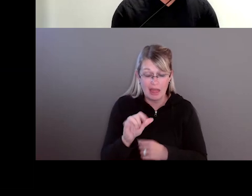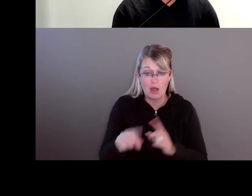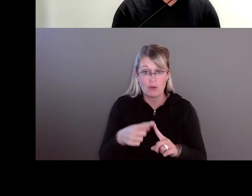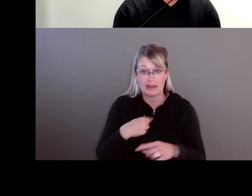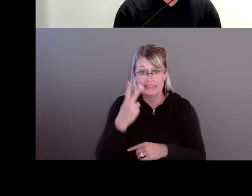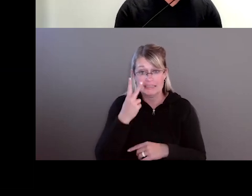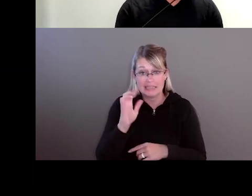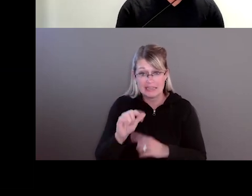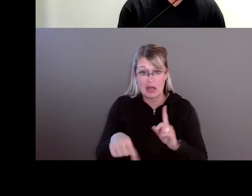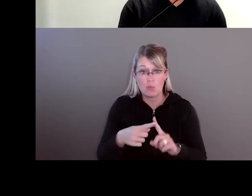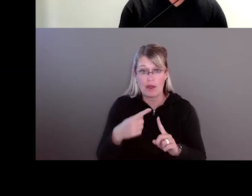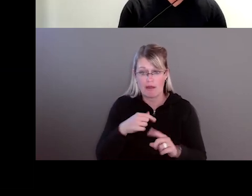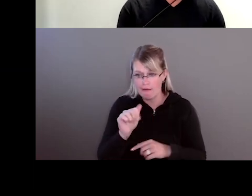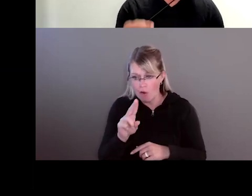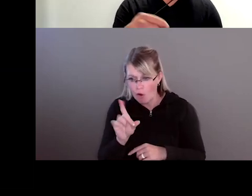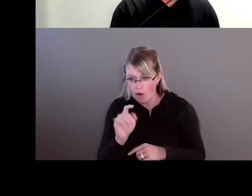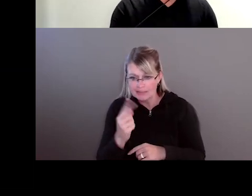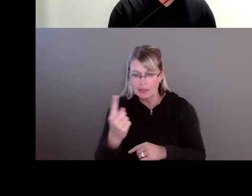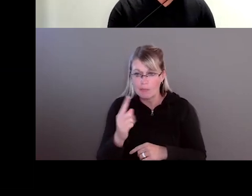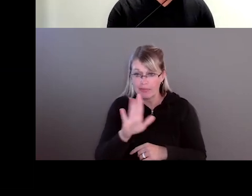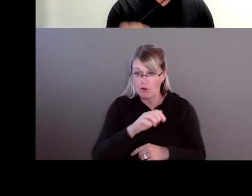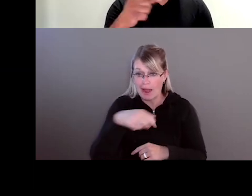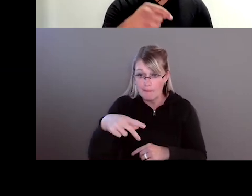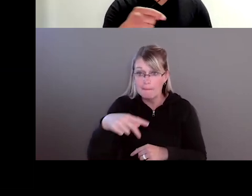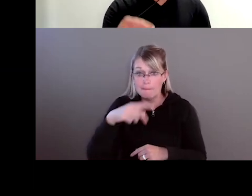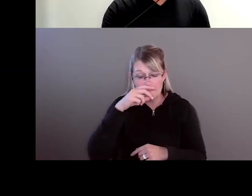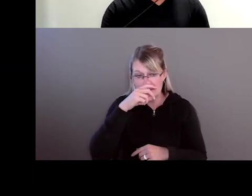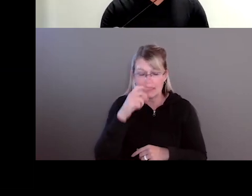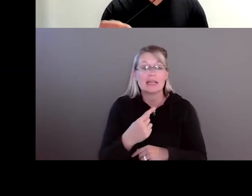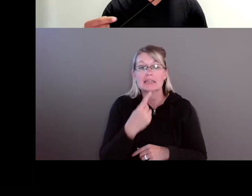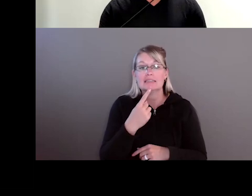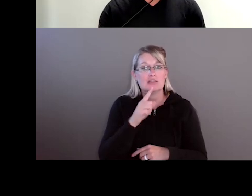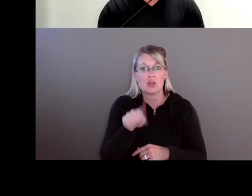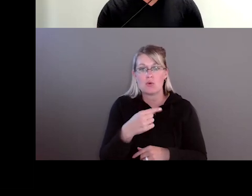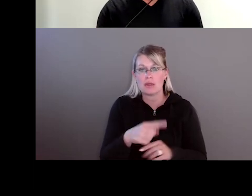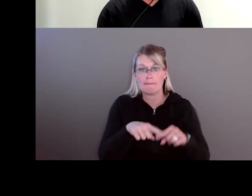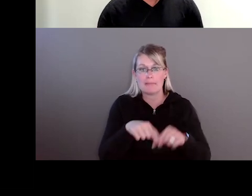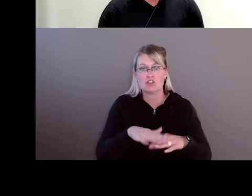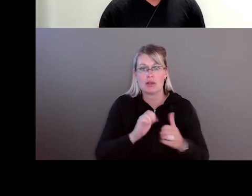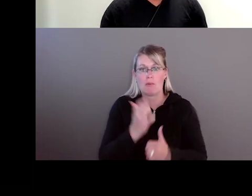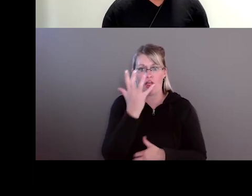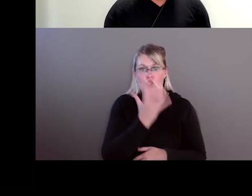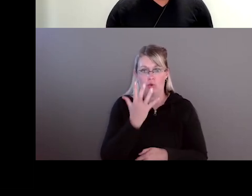When I'm auditing someone's application and they went solely off of how it looks. Instead